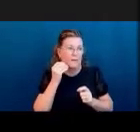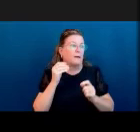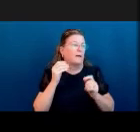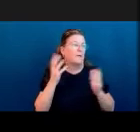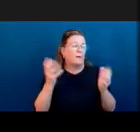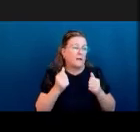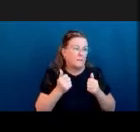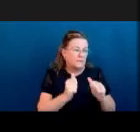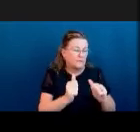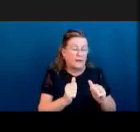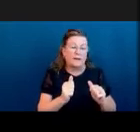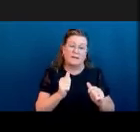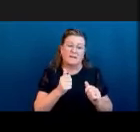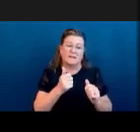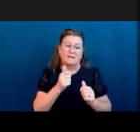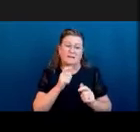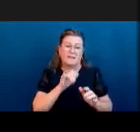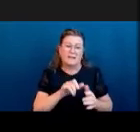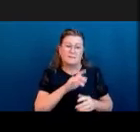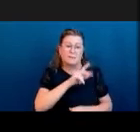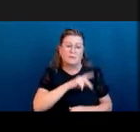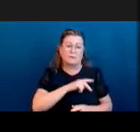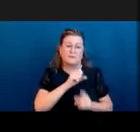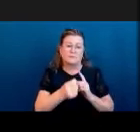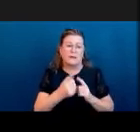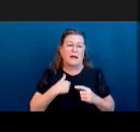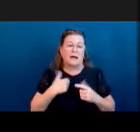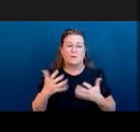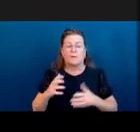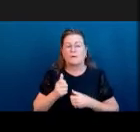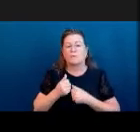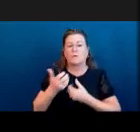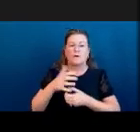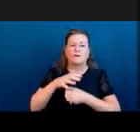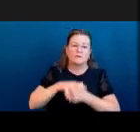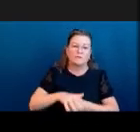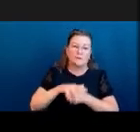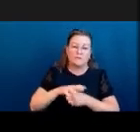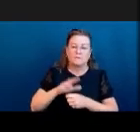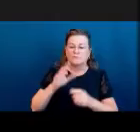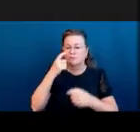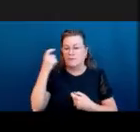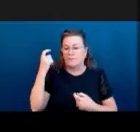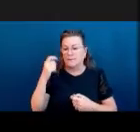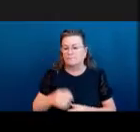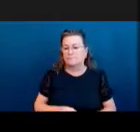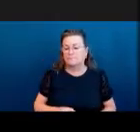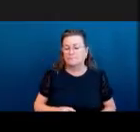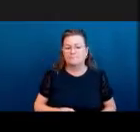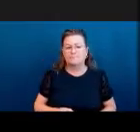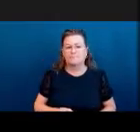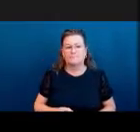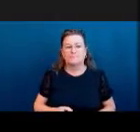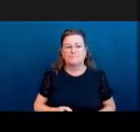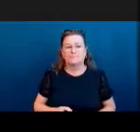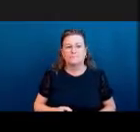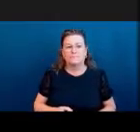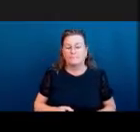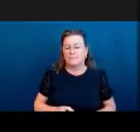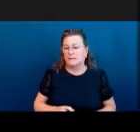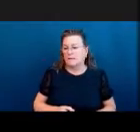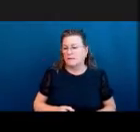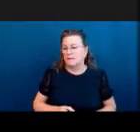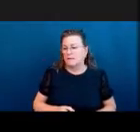want to cause any more trauma or stress. Cheers. Super simple way